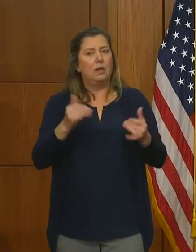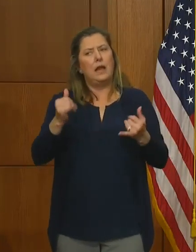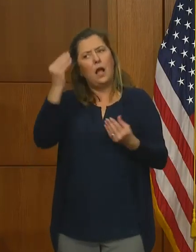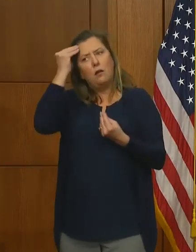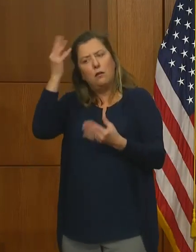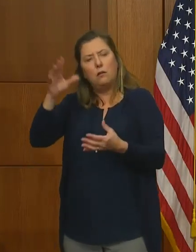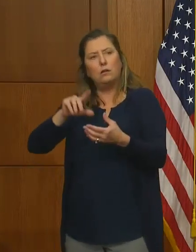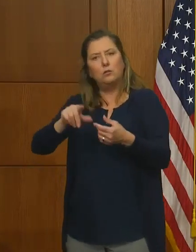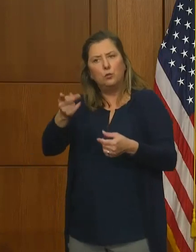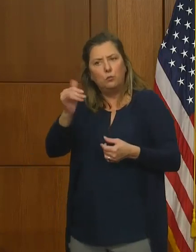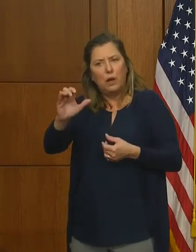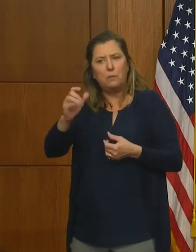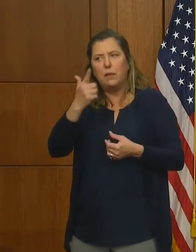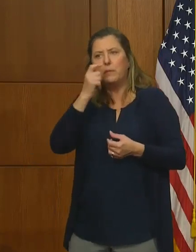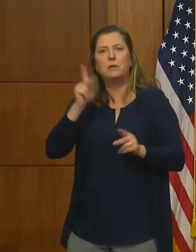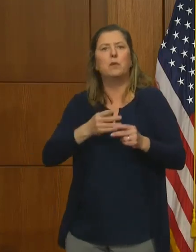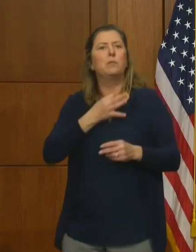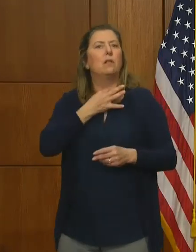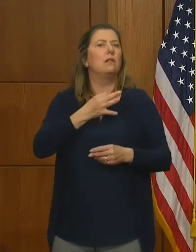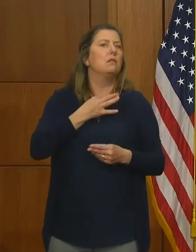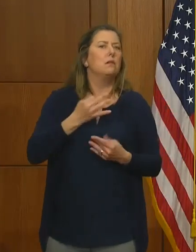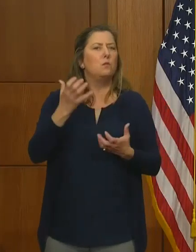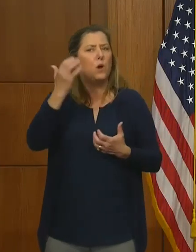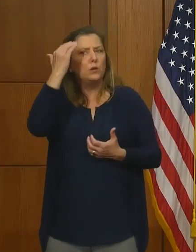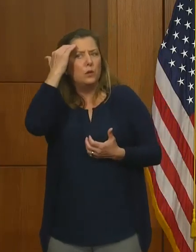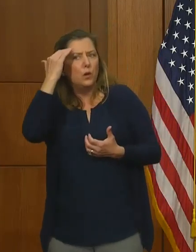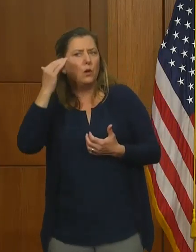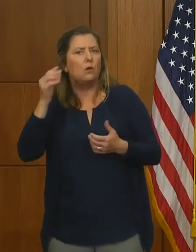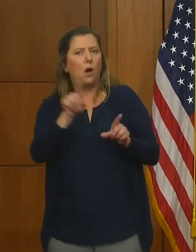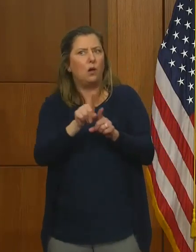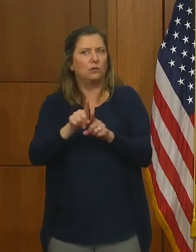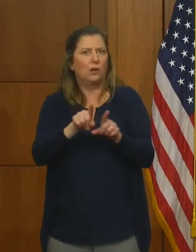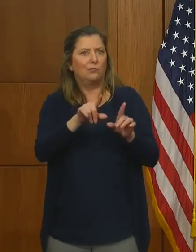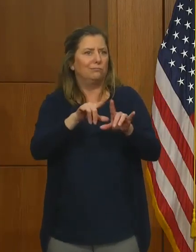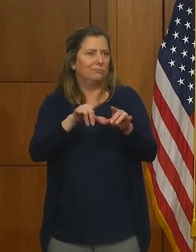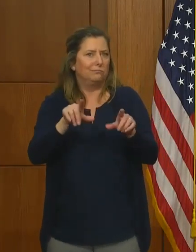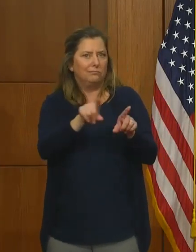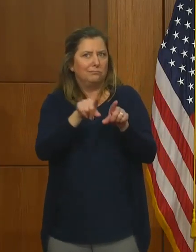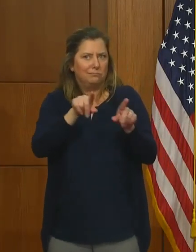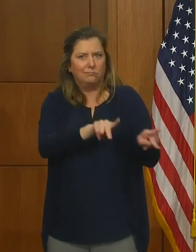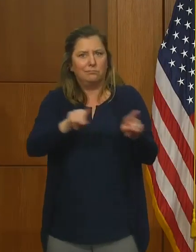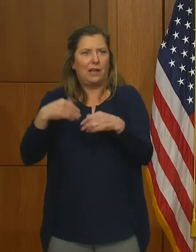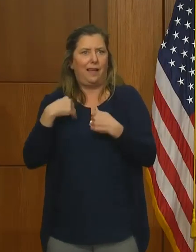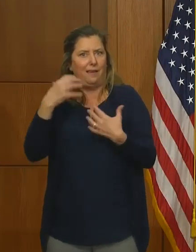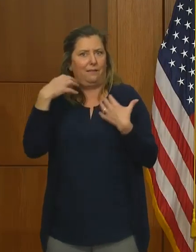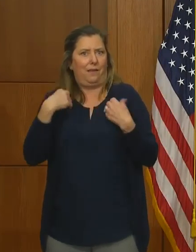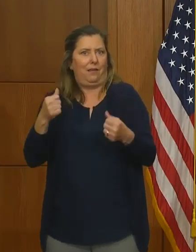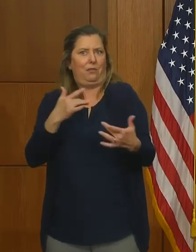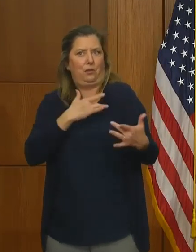THEY'RE GOING TO TELL THE PUBLIC OR THE OUTBREAKS ARE OCCURRING YOU CAN KEEP THE COMPELLING PUBLIC INTEREST AND